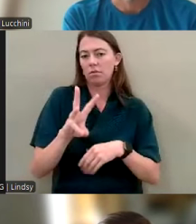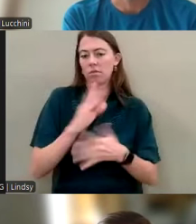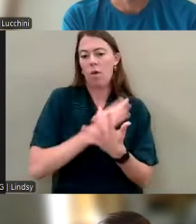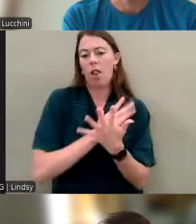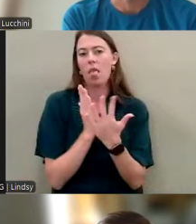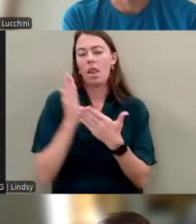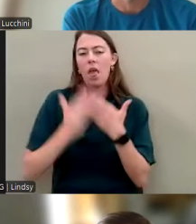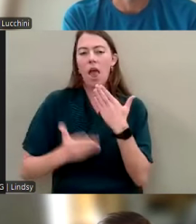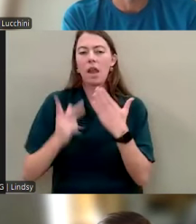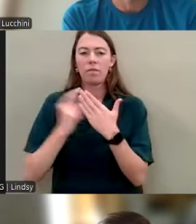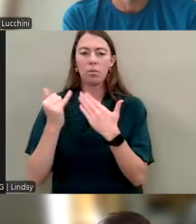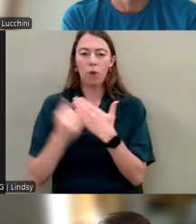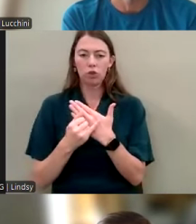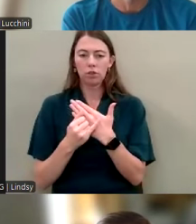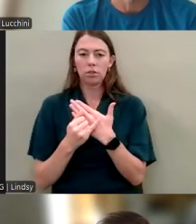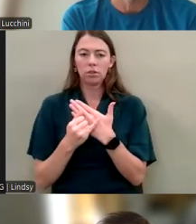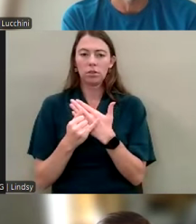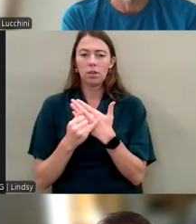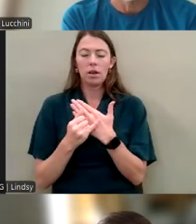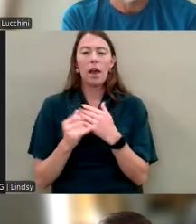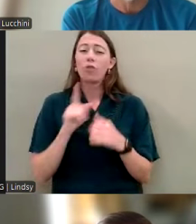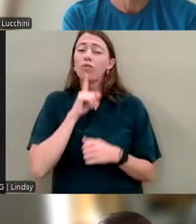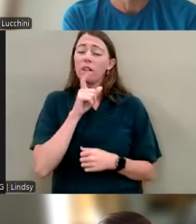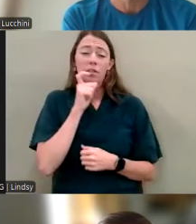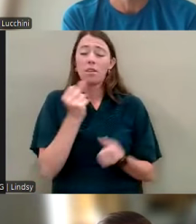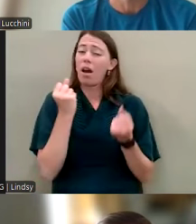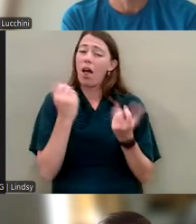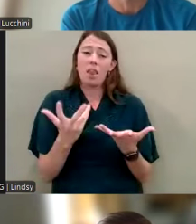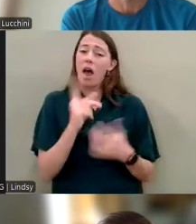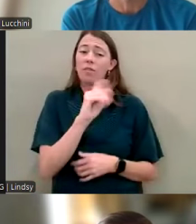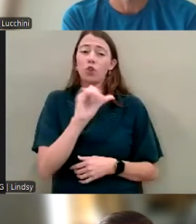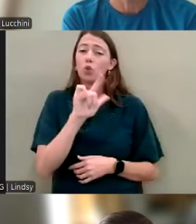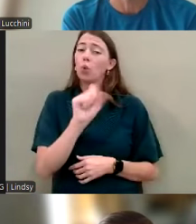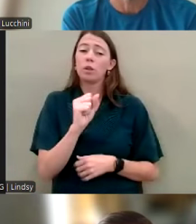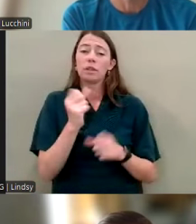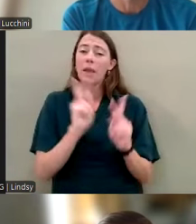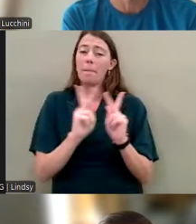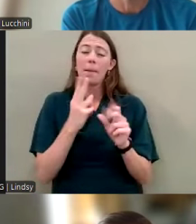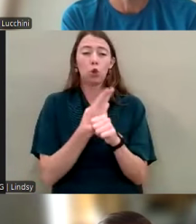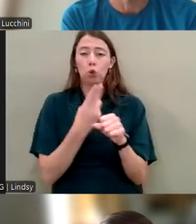And there isn't many tools or there isn't any tools that tells you how to define